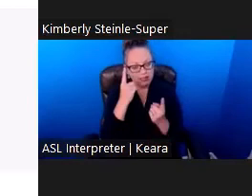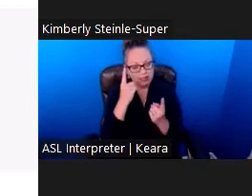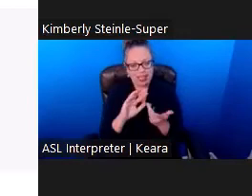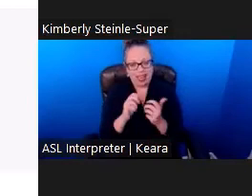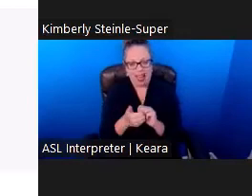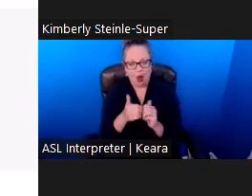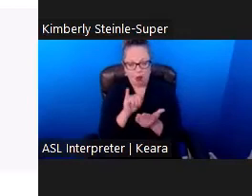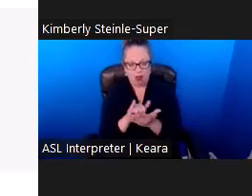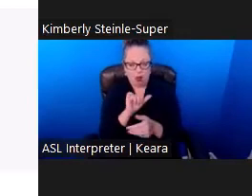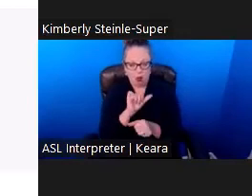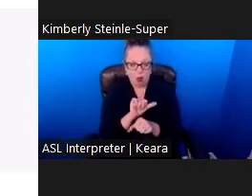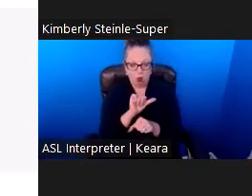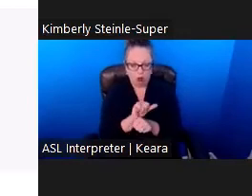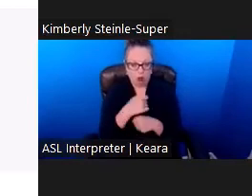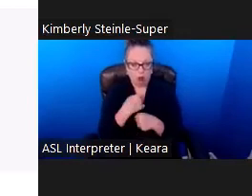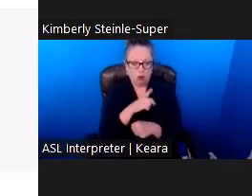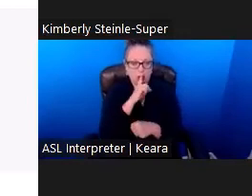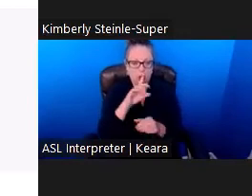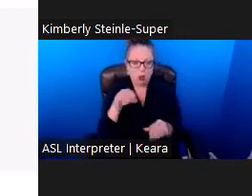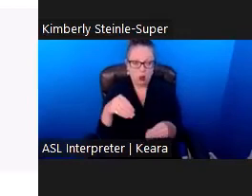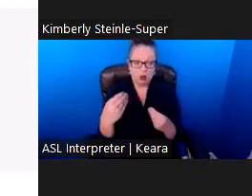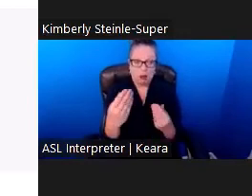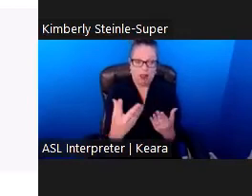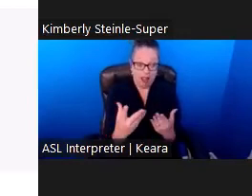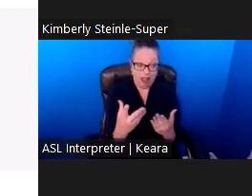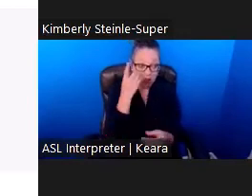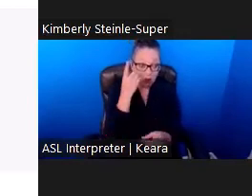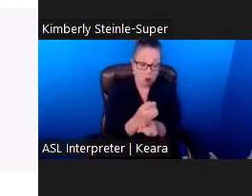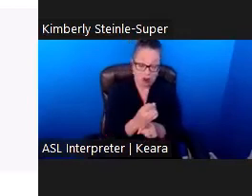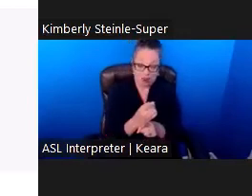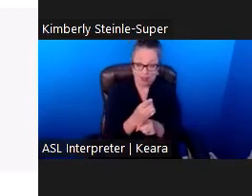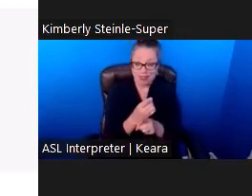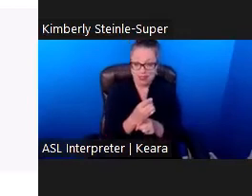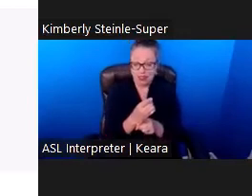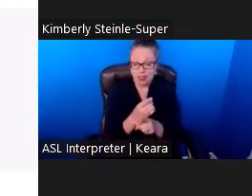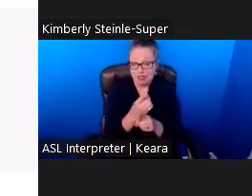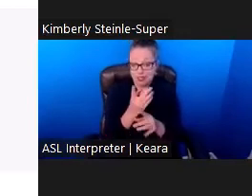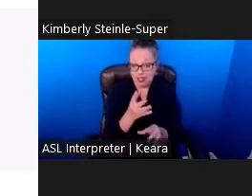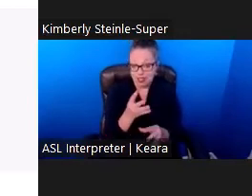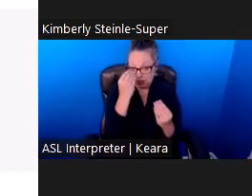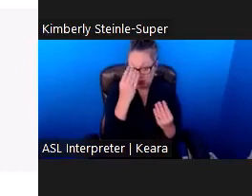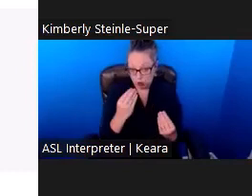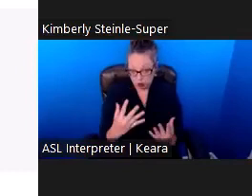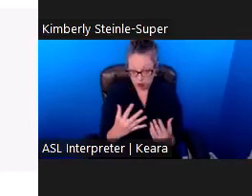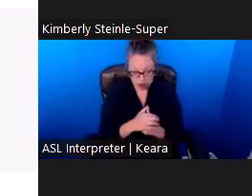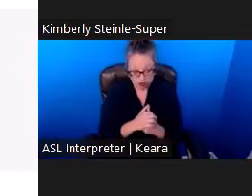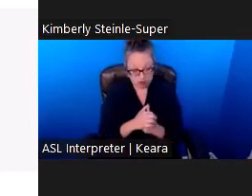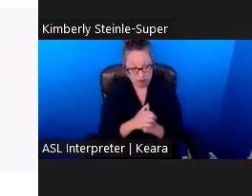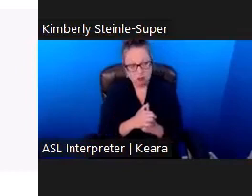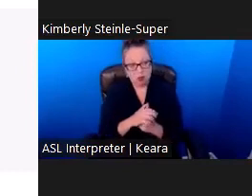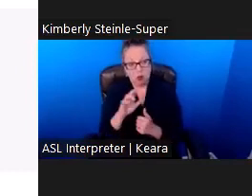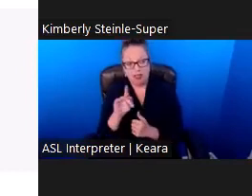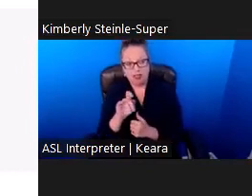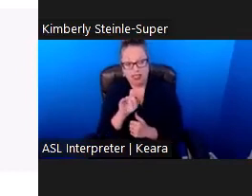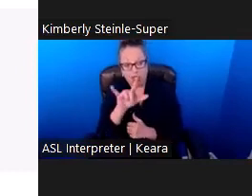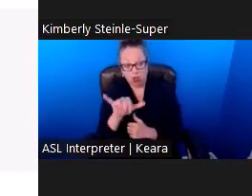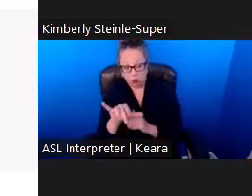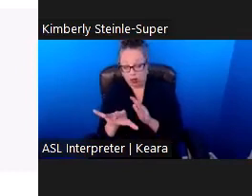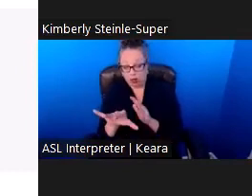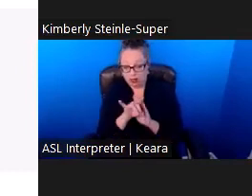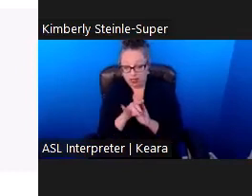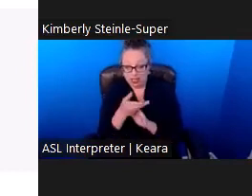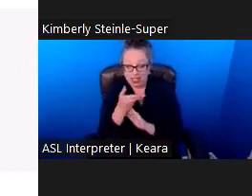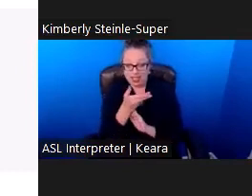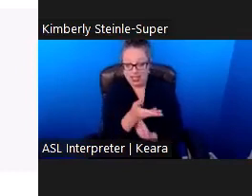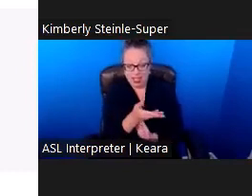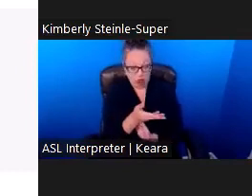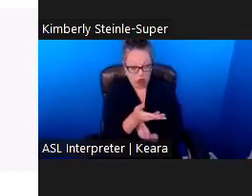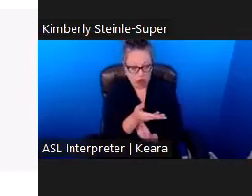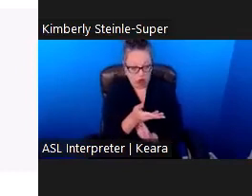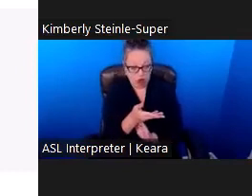correct information. The category the applicant selects on the Applicant Profile tab will